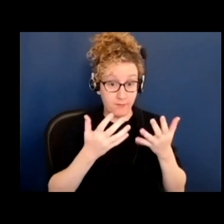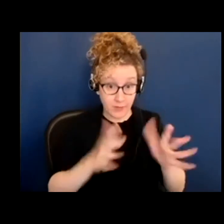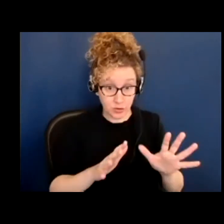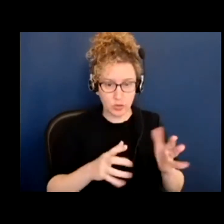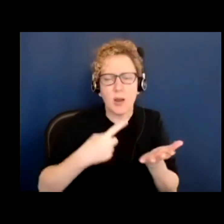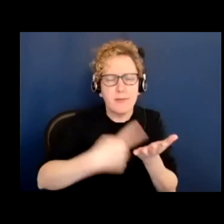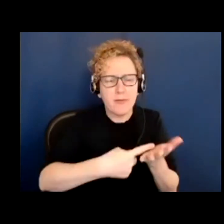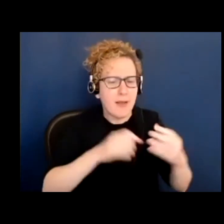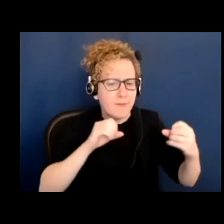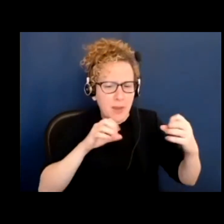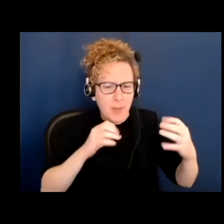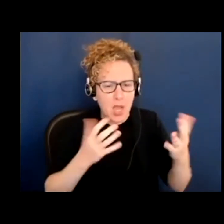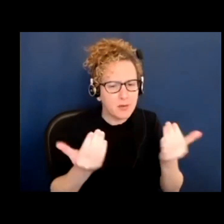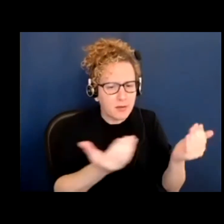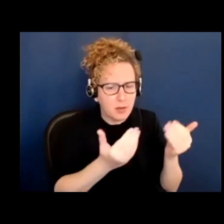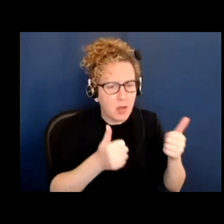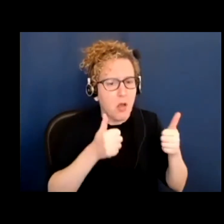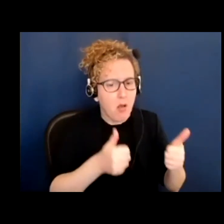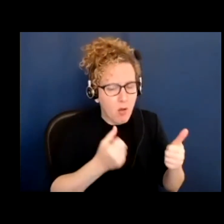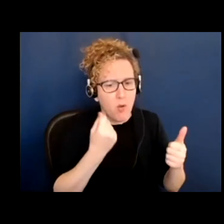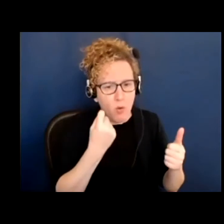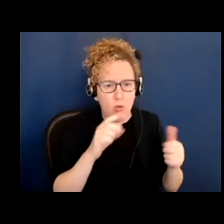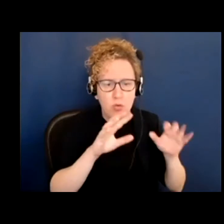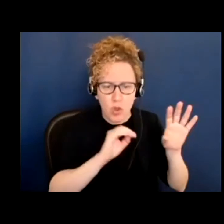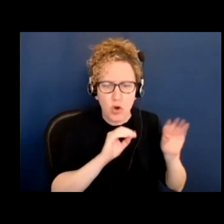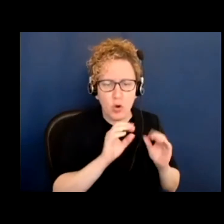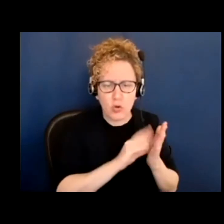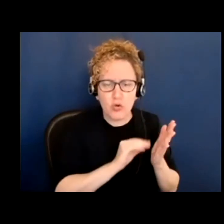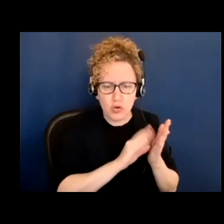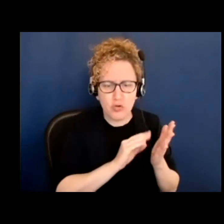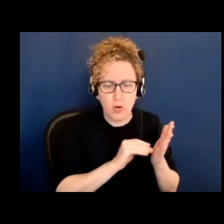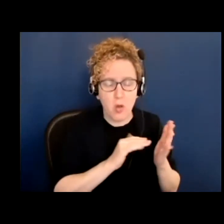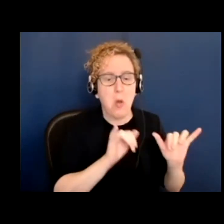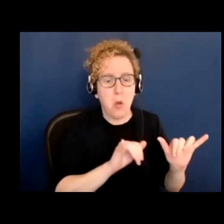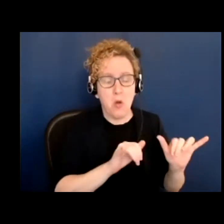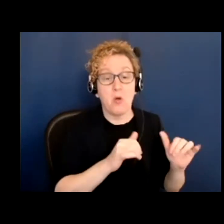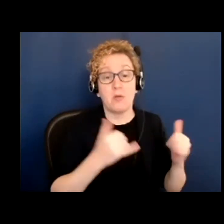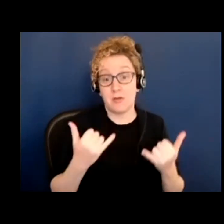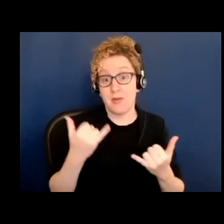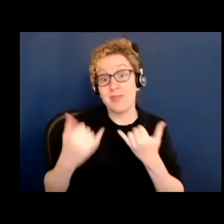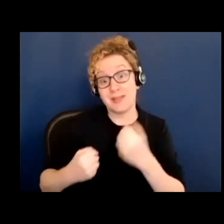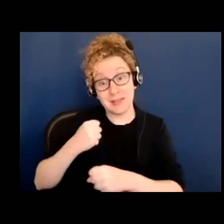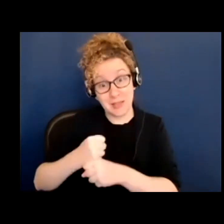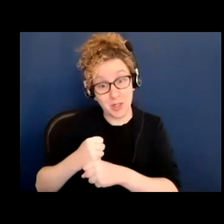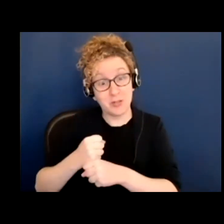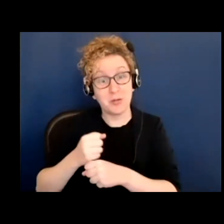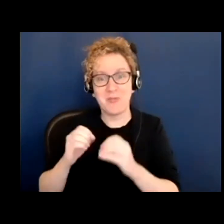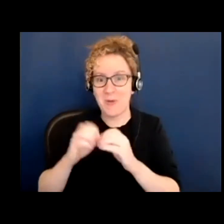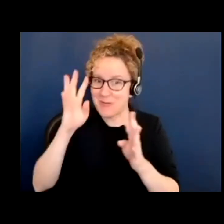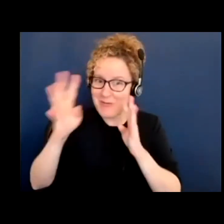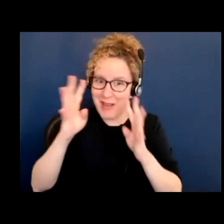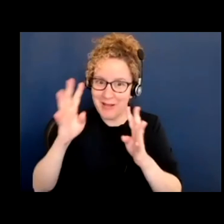And it is incredible to see that the creativity was still there so bring the meeting together.